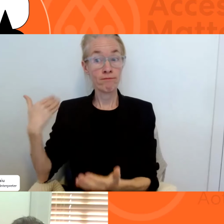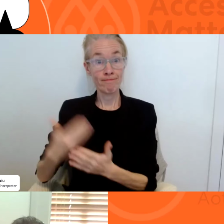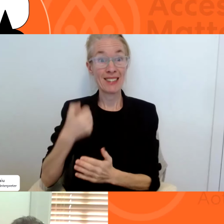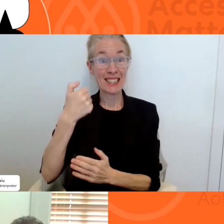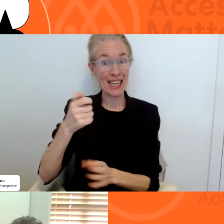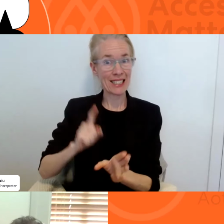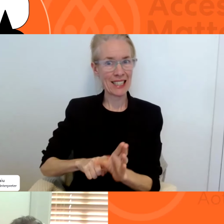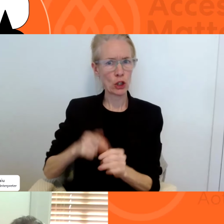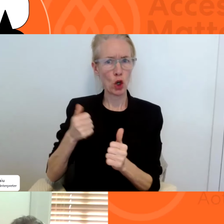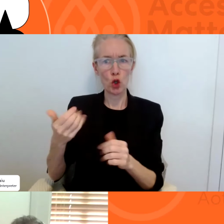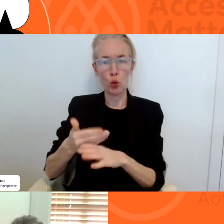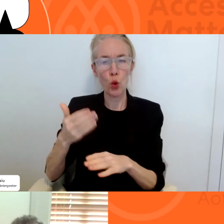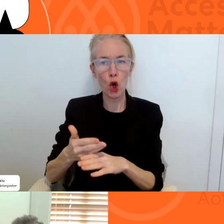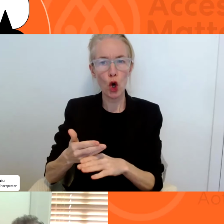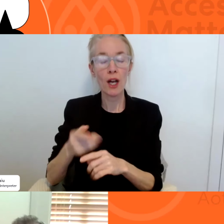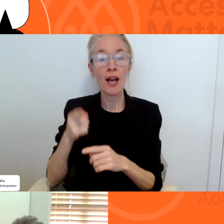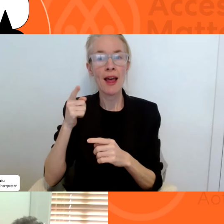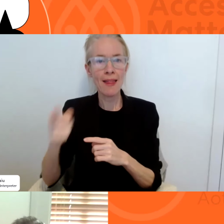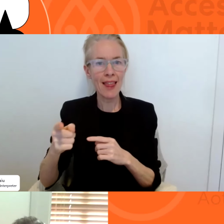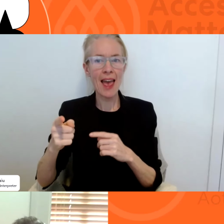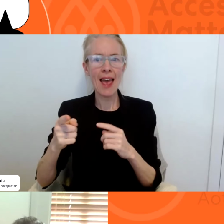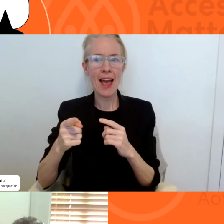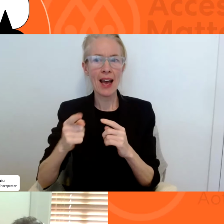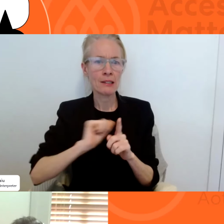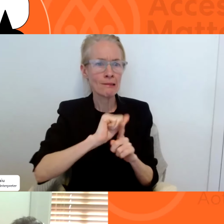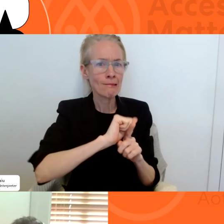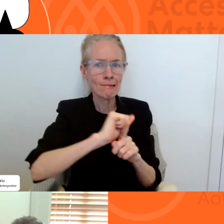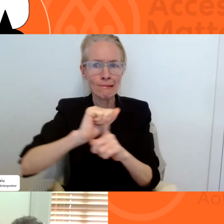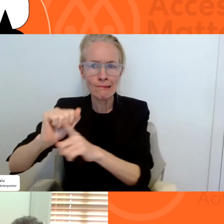build capacity in the network, and since the change of government